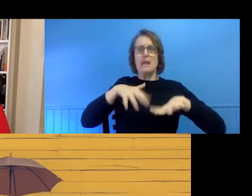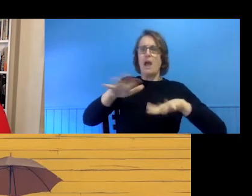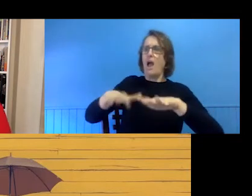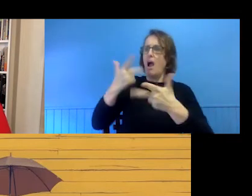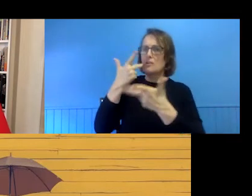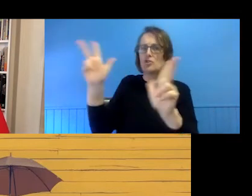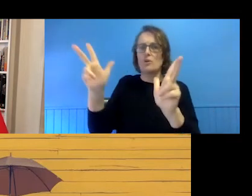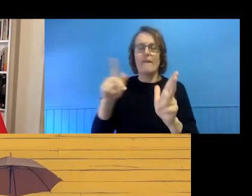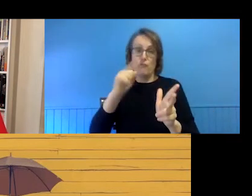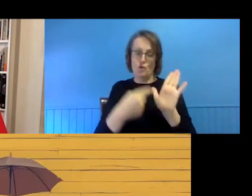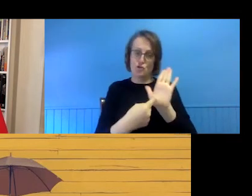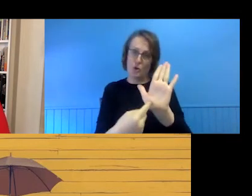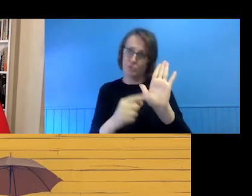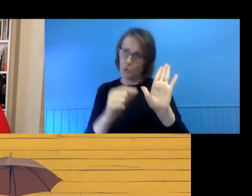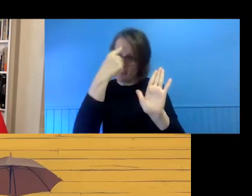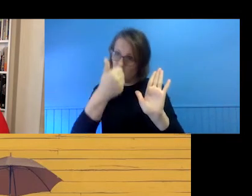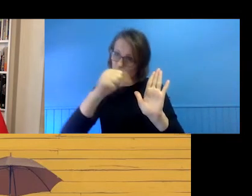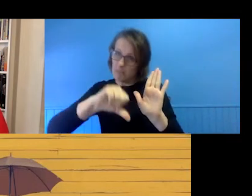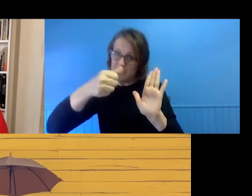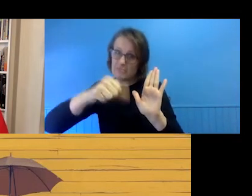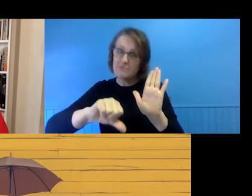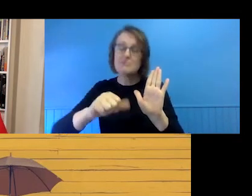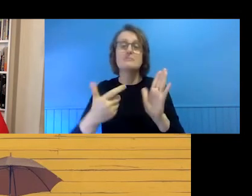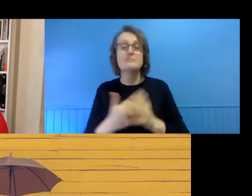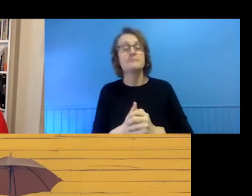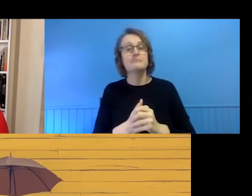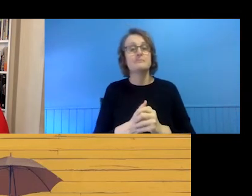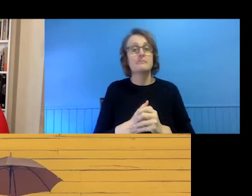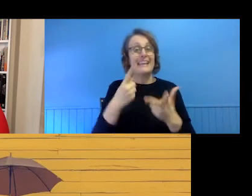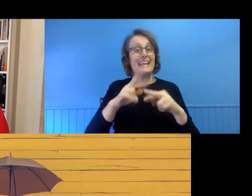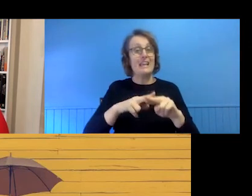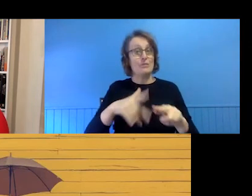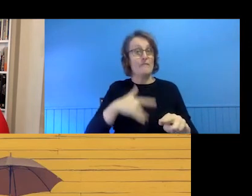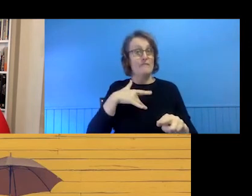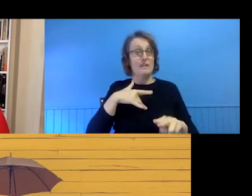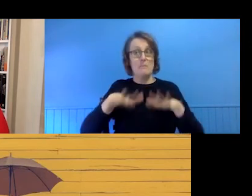their opinion. If you feel that panicky desperation rising up in